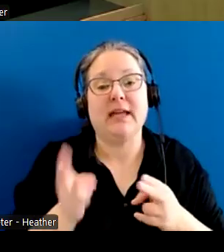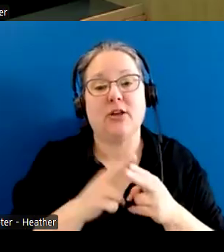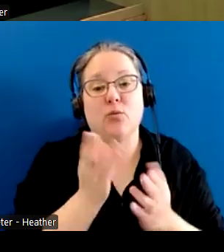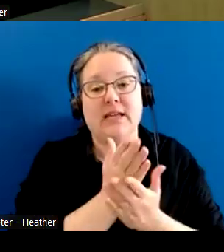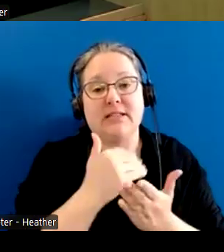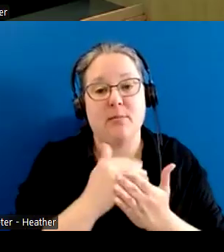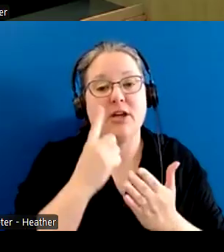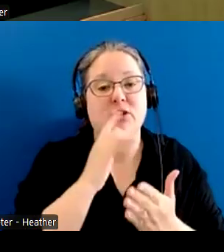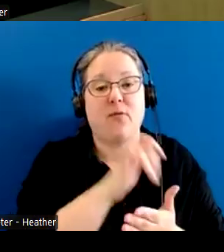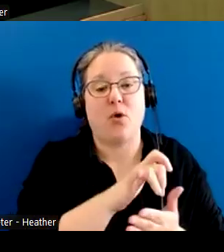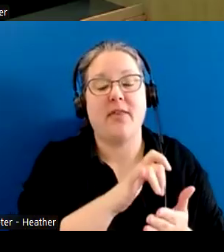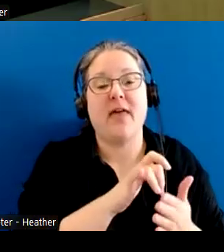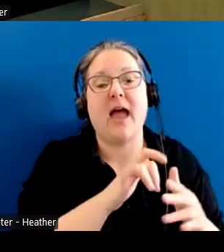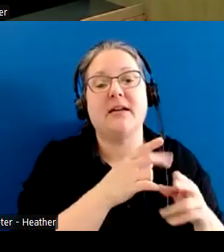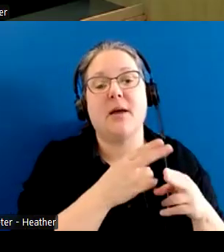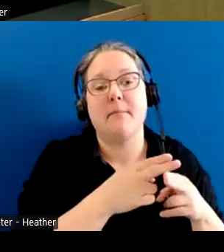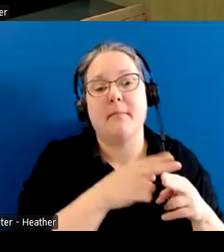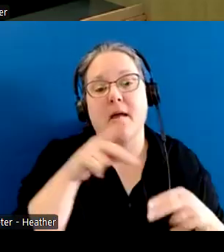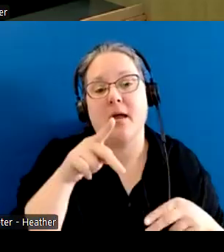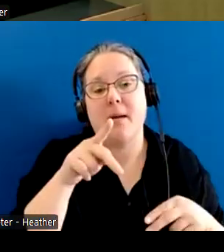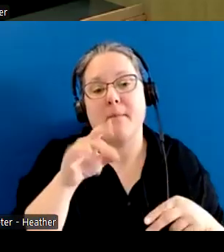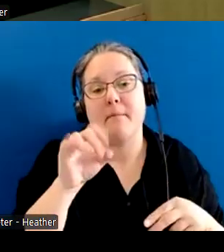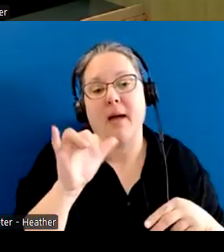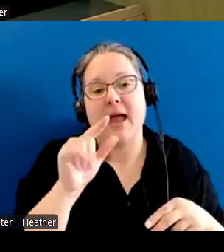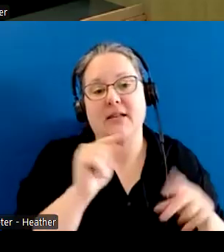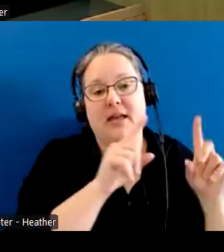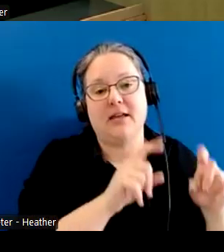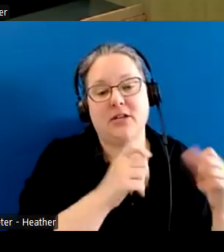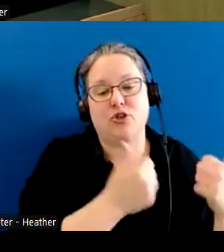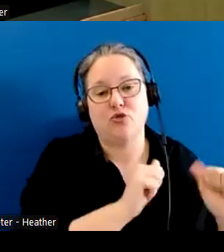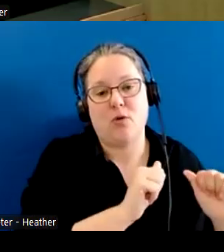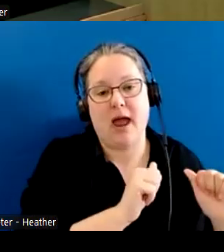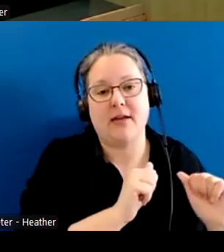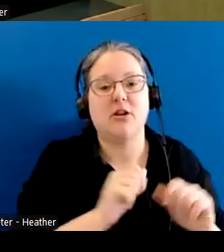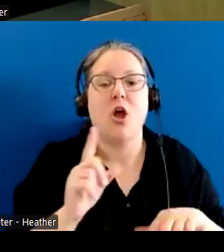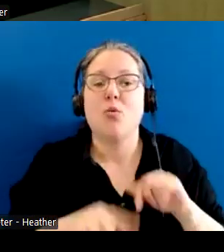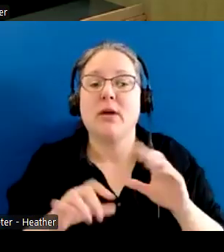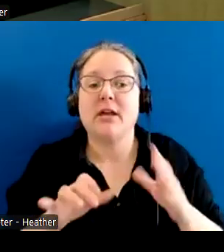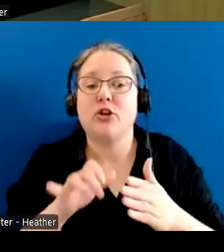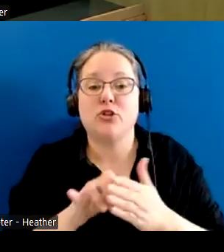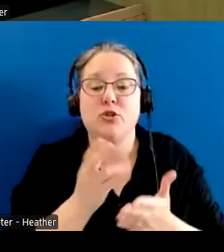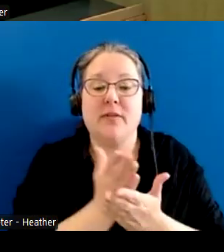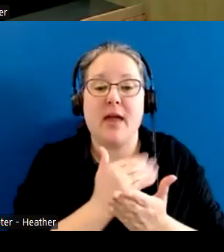budget for those pilot trials. Now, we couldn't increase the budget in an R34. Mechanisms at NIH